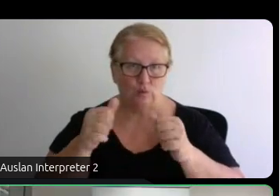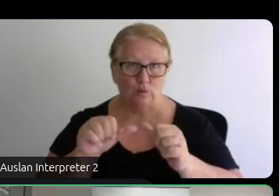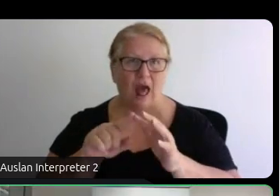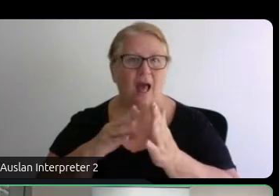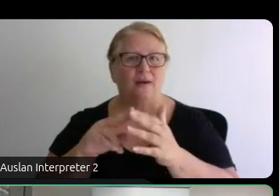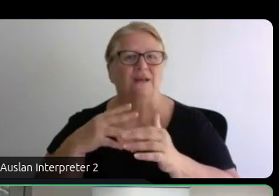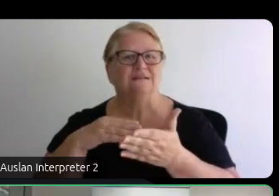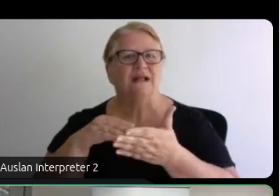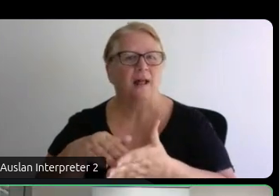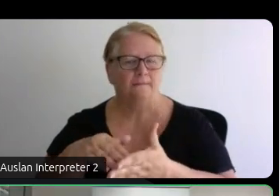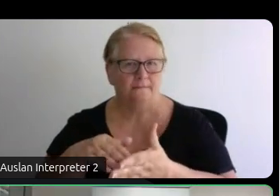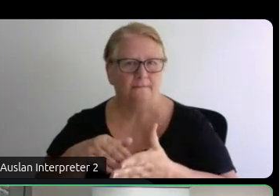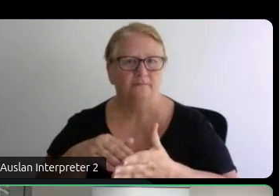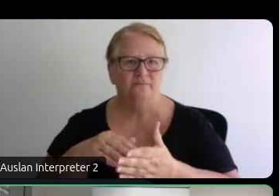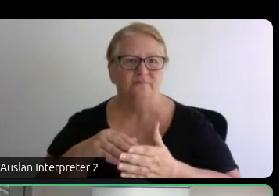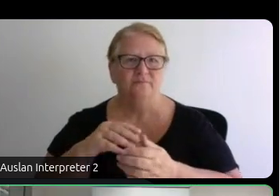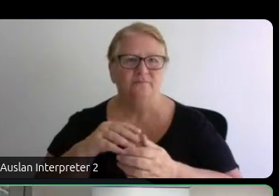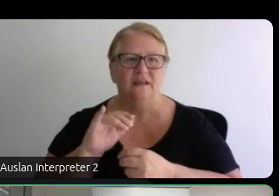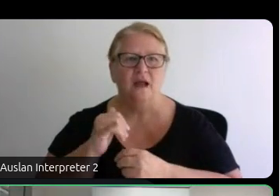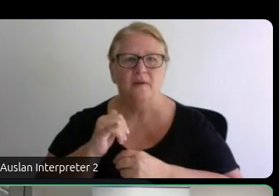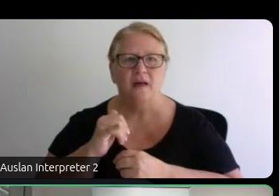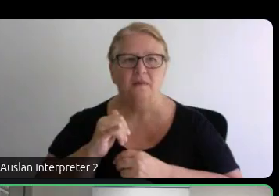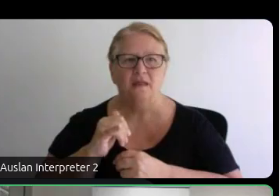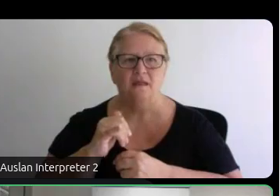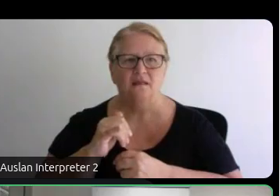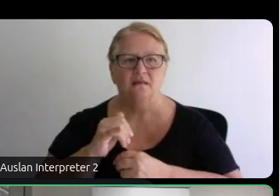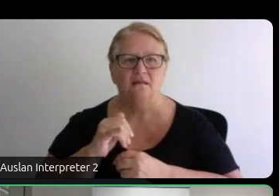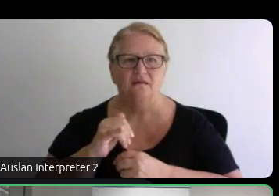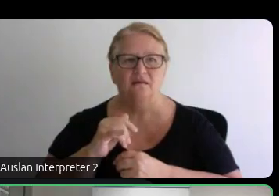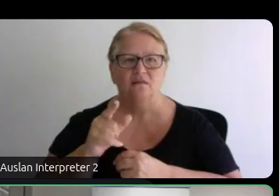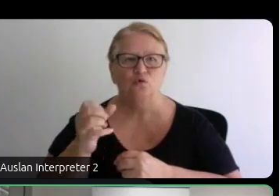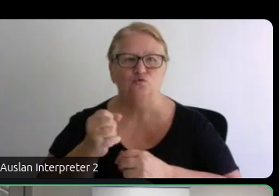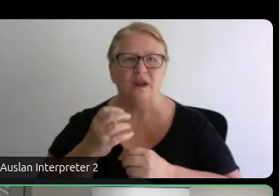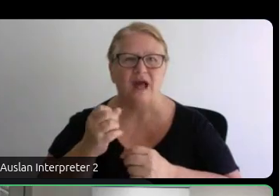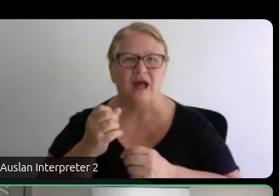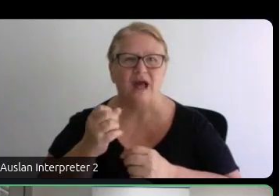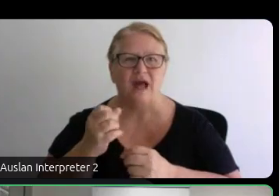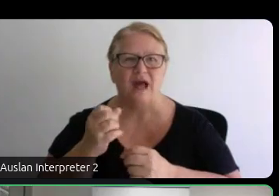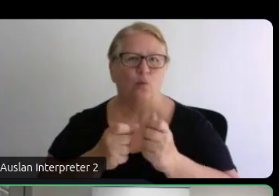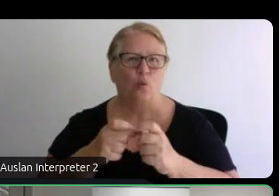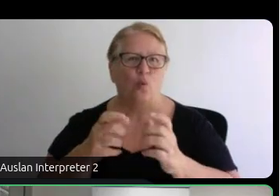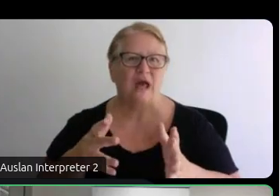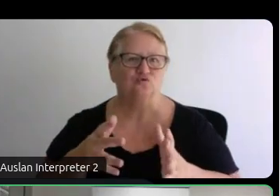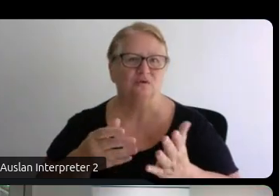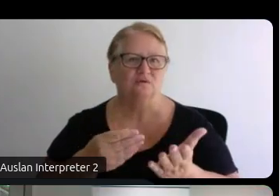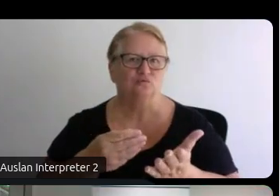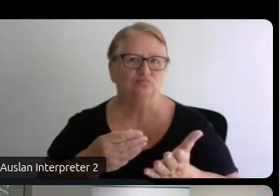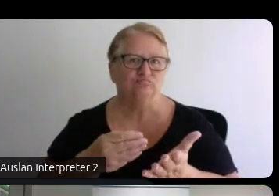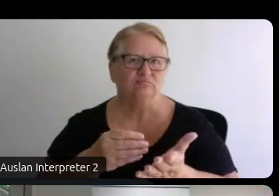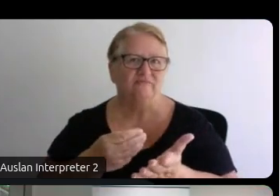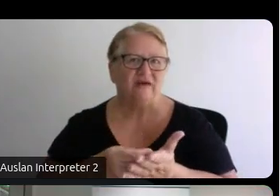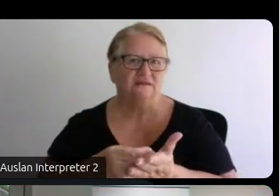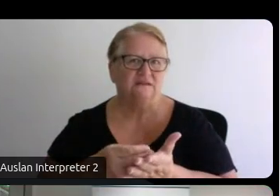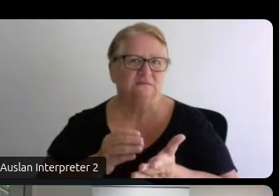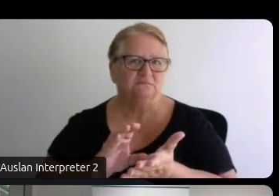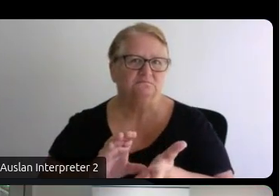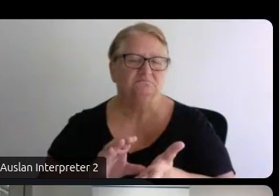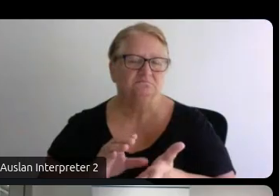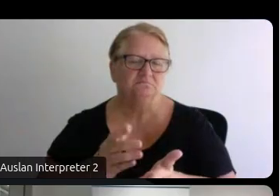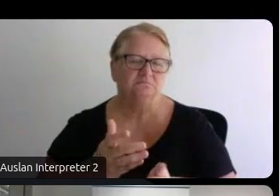um then there might be an avenue then to say yes support coordination should be funded. Um